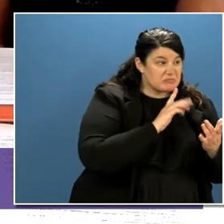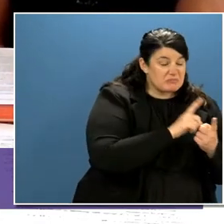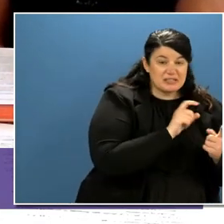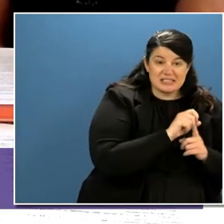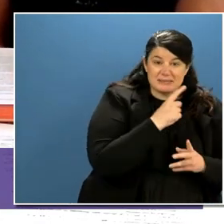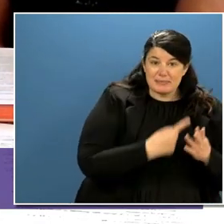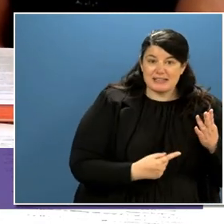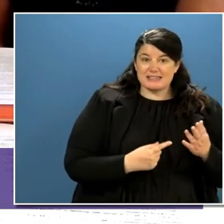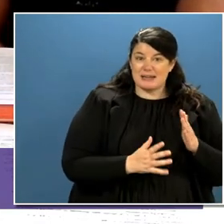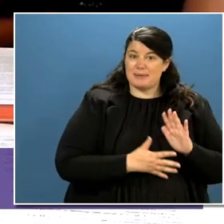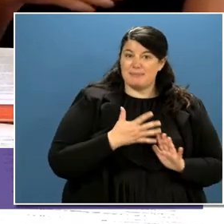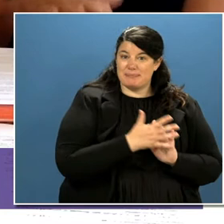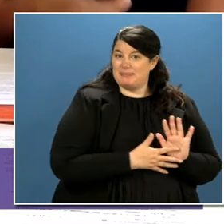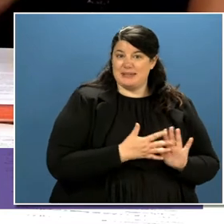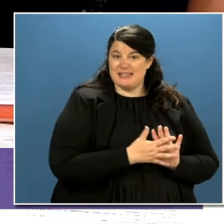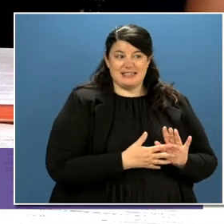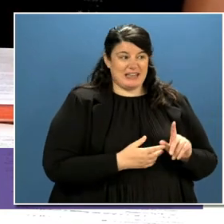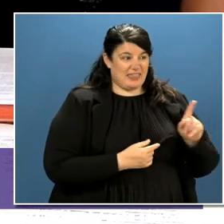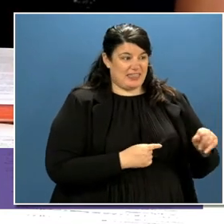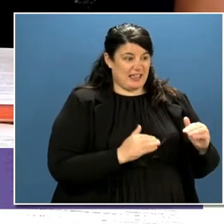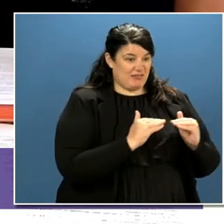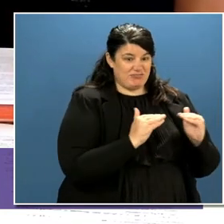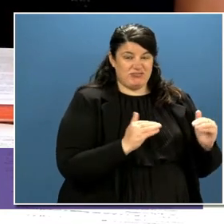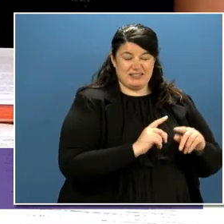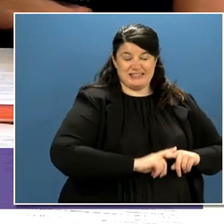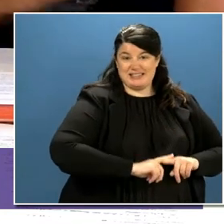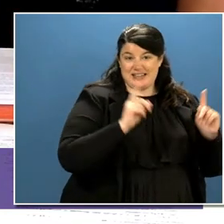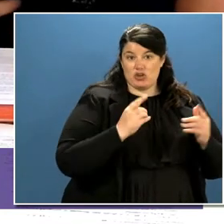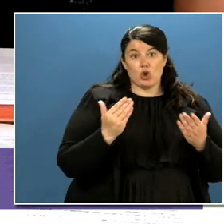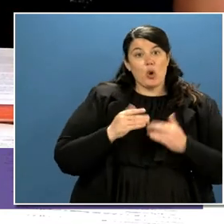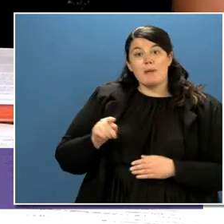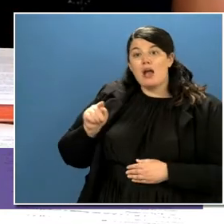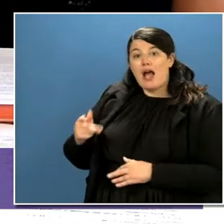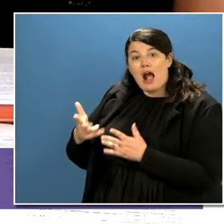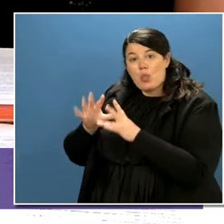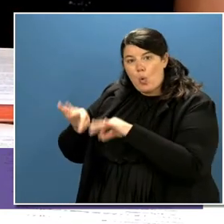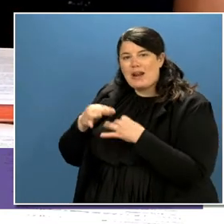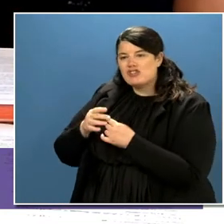diet was very different to somebody who had been doing work on this for some time.